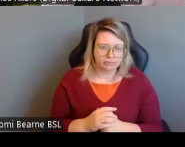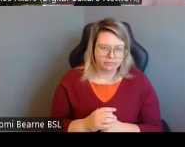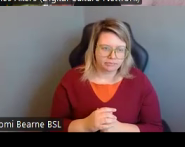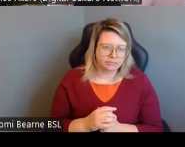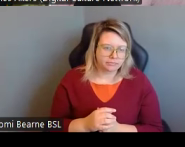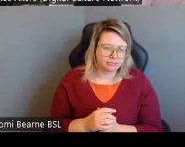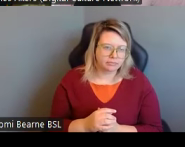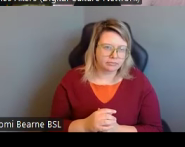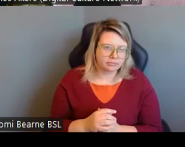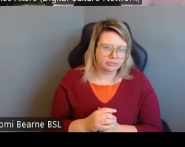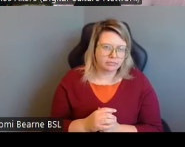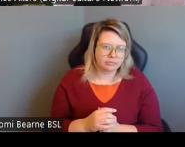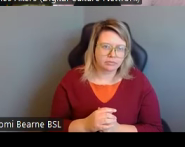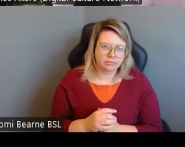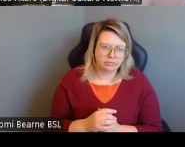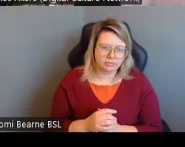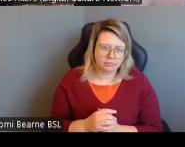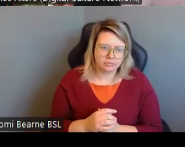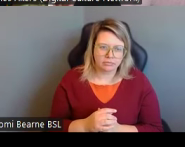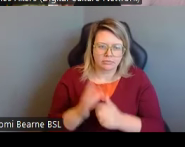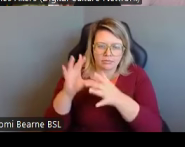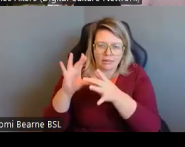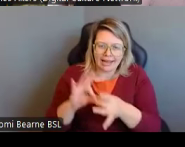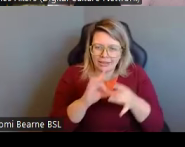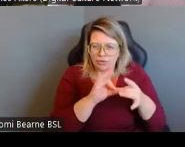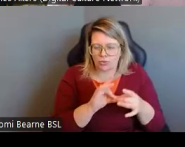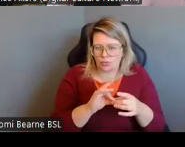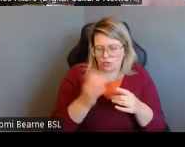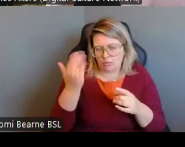Linking back to what I was saying about the context of information that you're collecting.